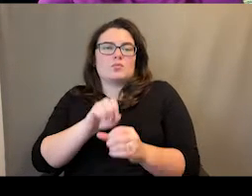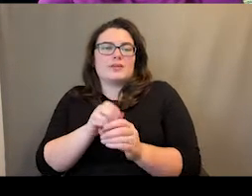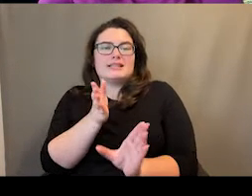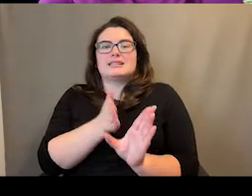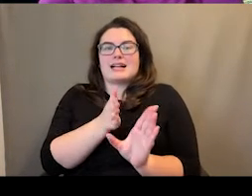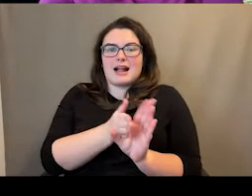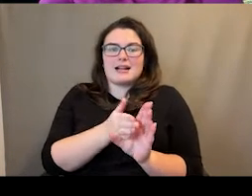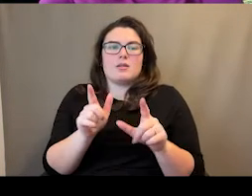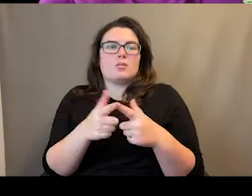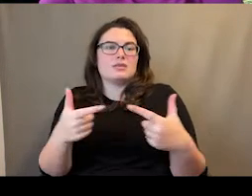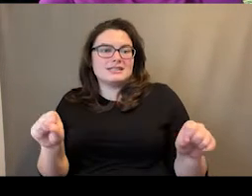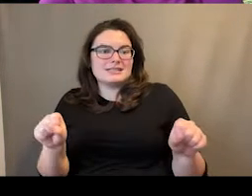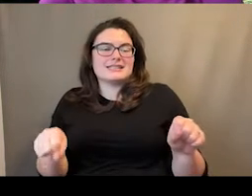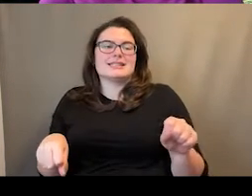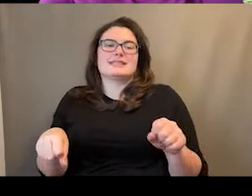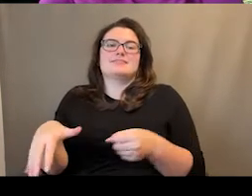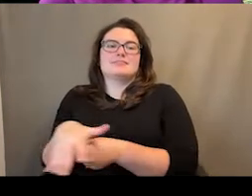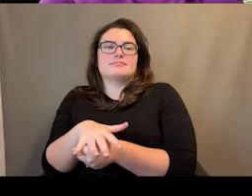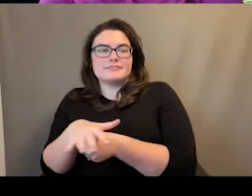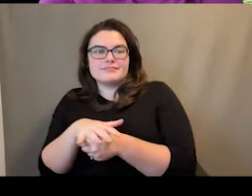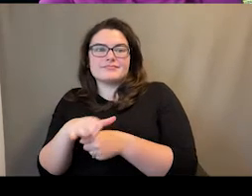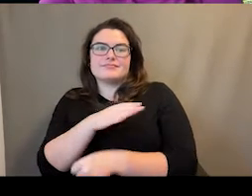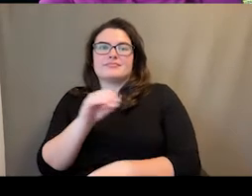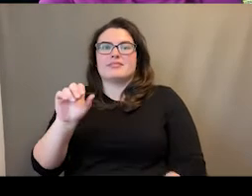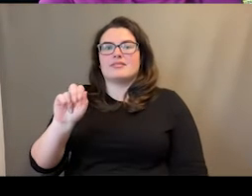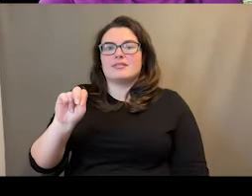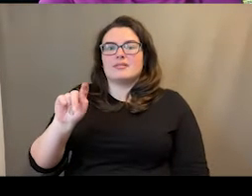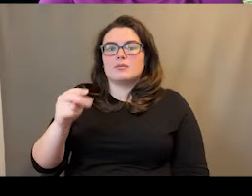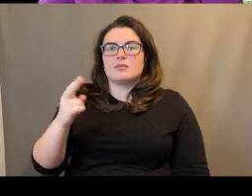linguistic, geographical and anthropological sciences.